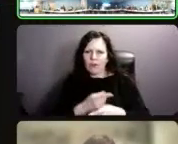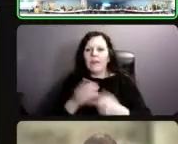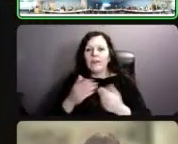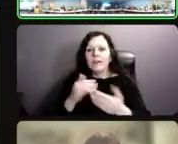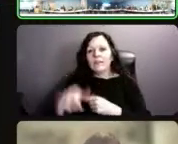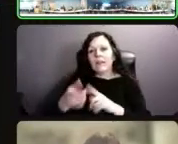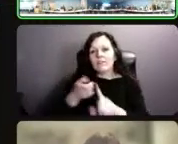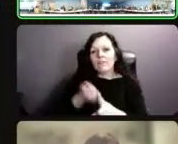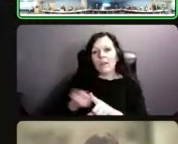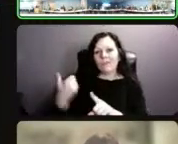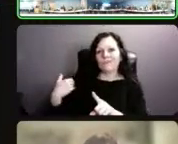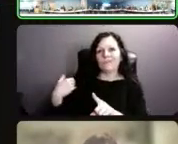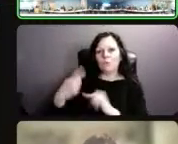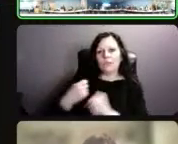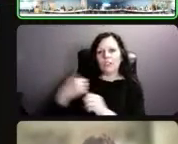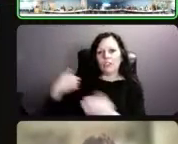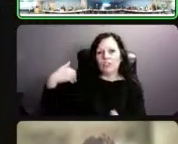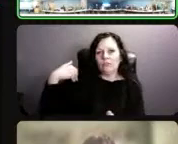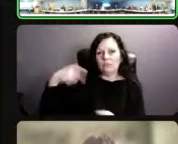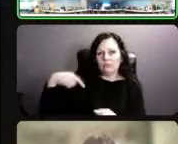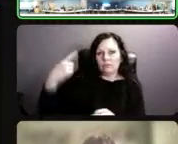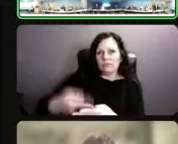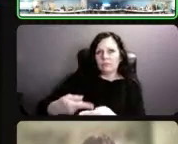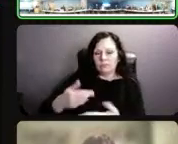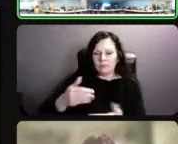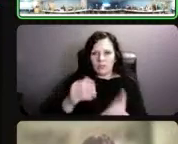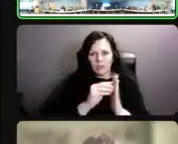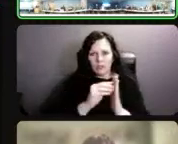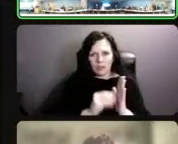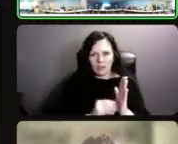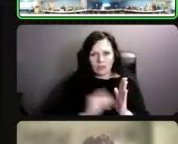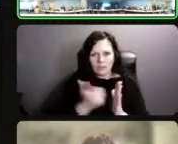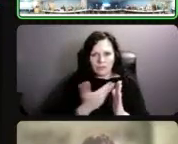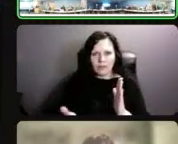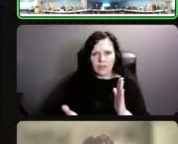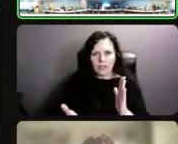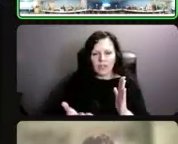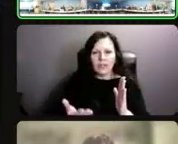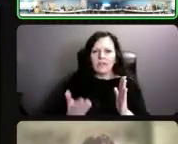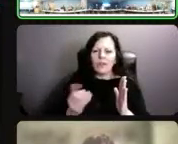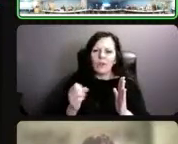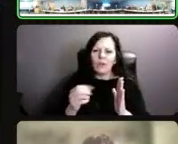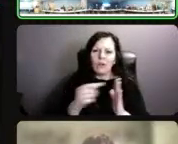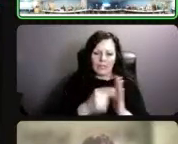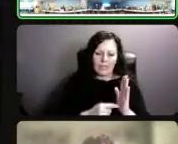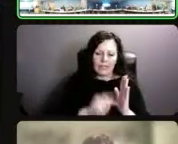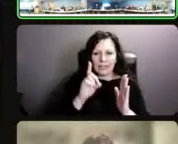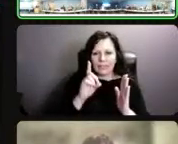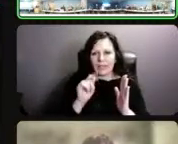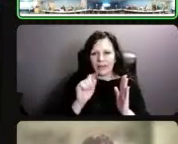PRAGMATIC. IF I'M WRONG BUT I THINK I'M